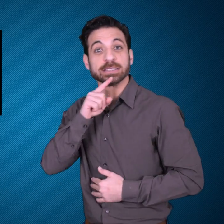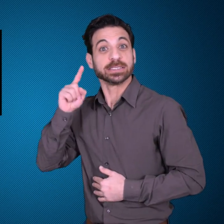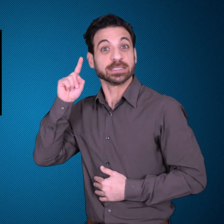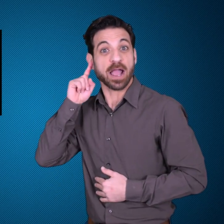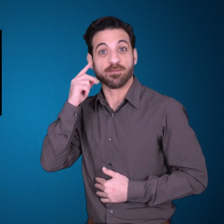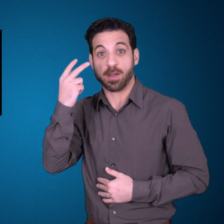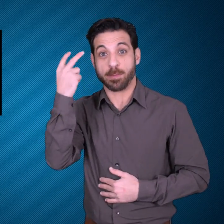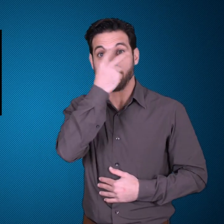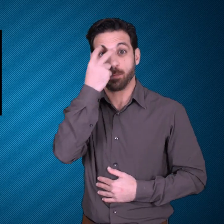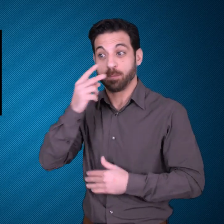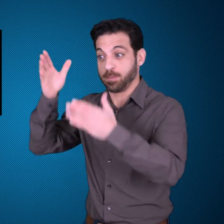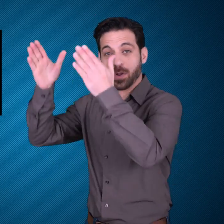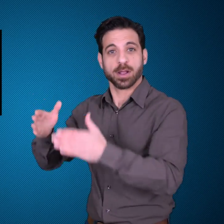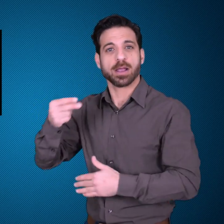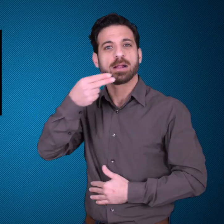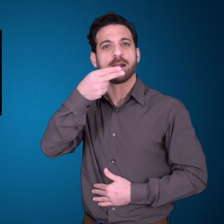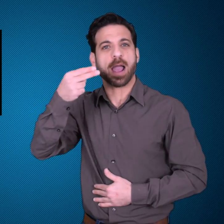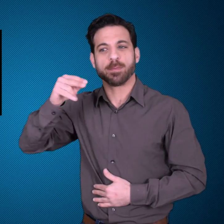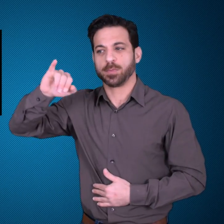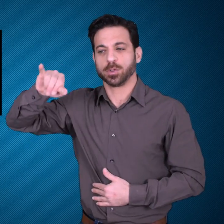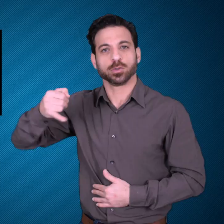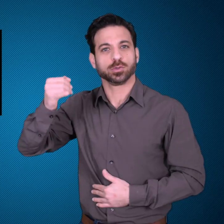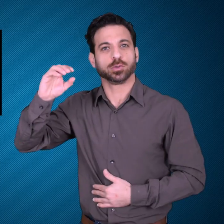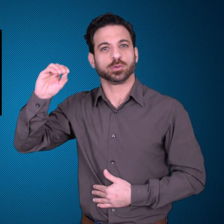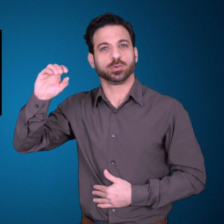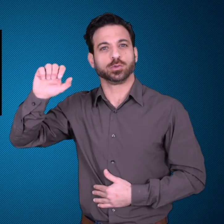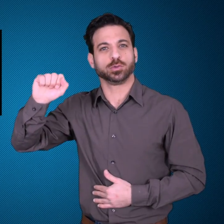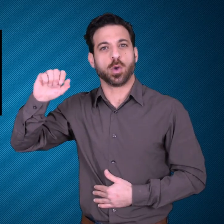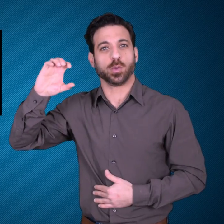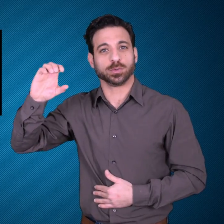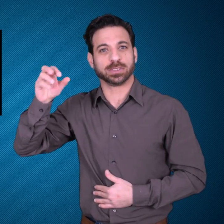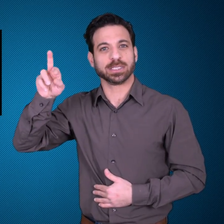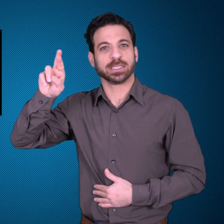Deafblind, Jose Richard Gallego,